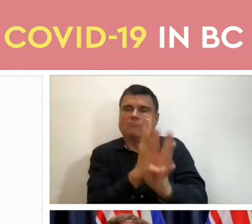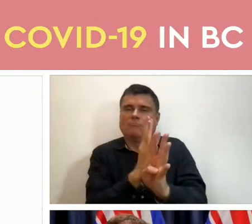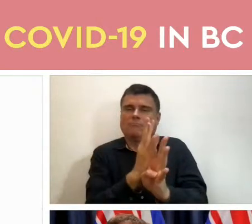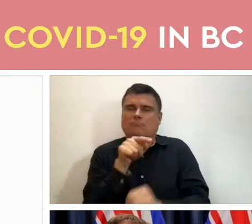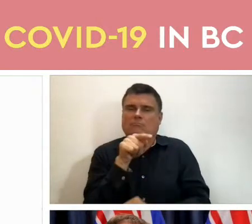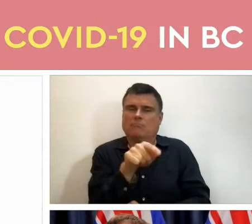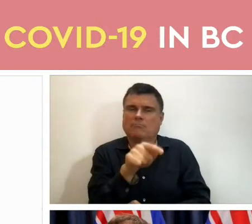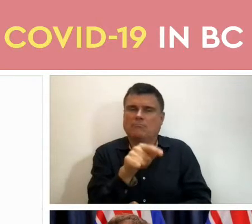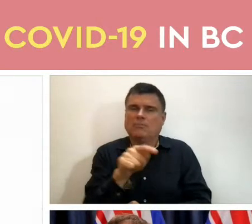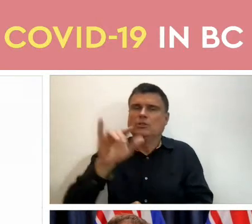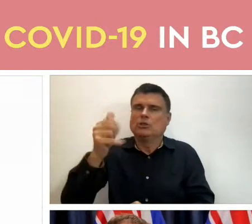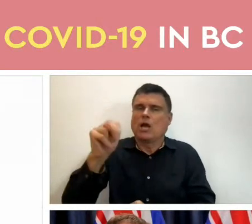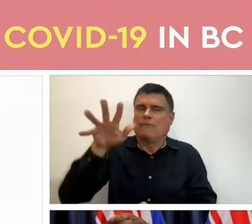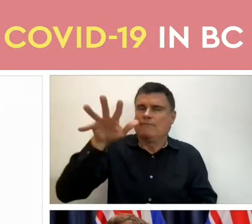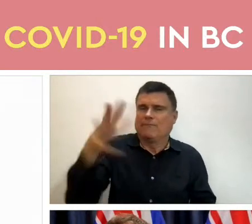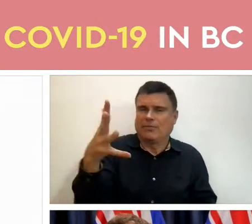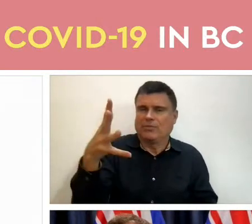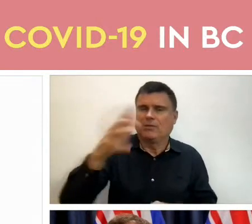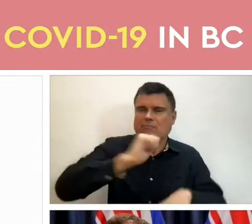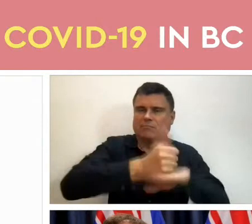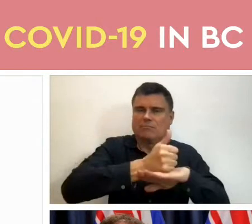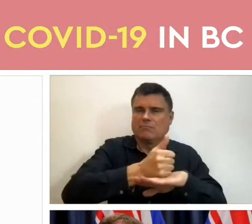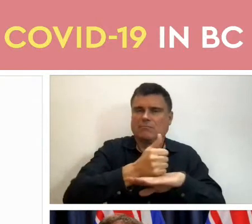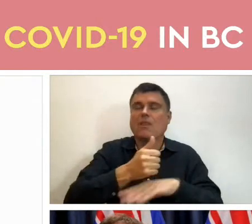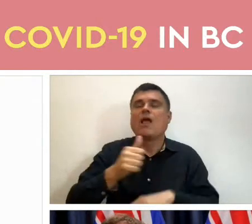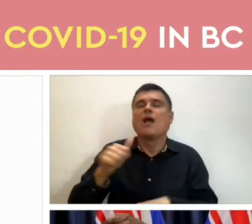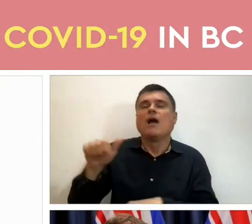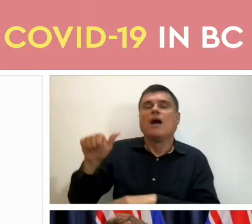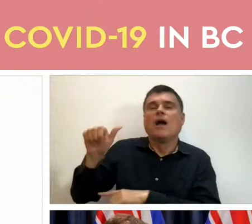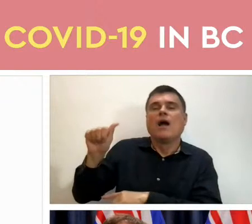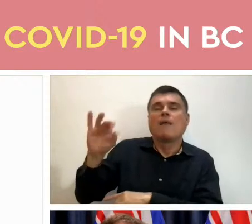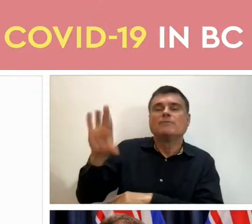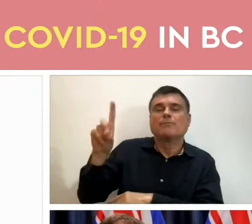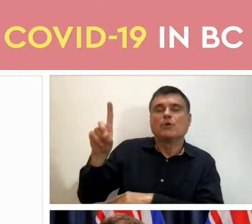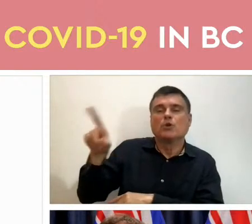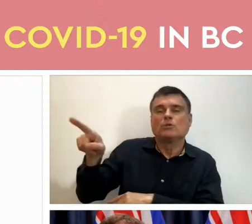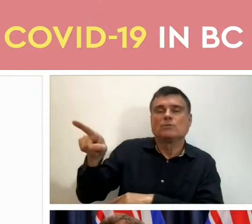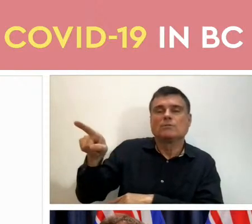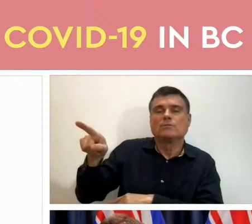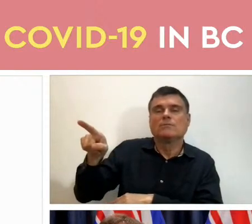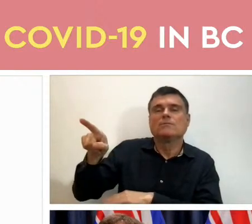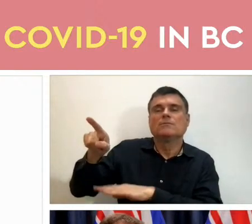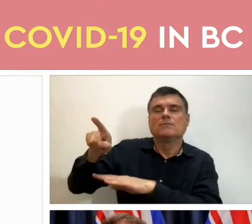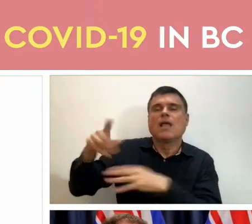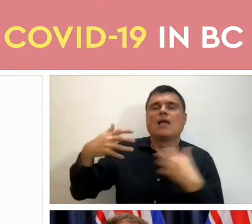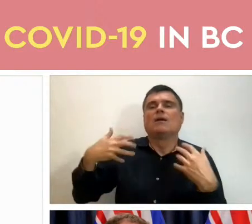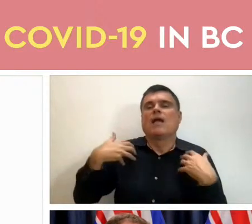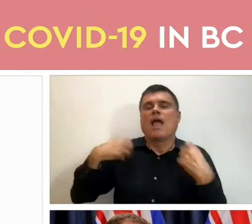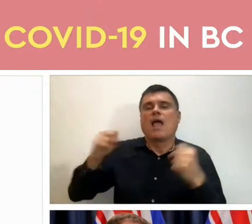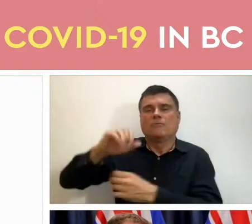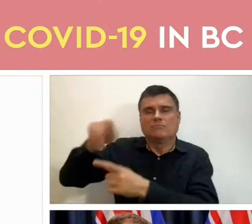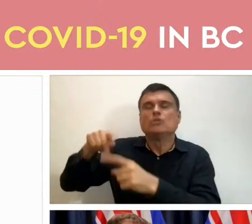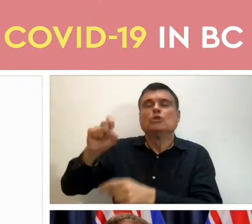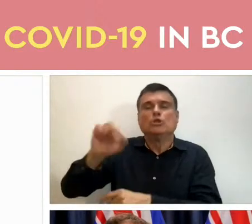will -- Surrey. Vancouver island securing mass vaccination sites and northern health will be securing partners